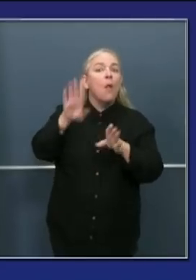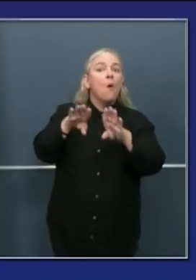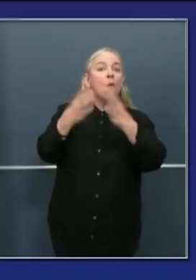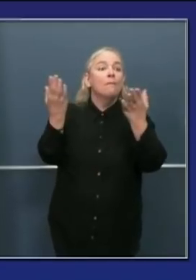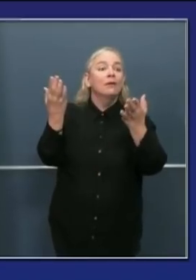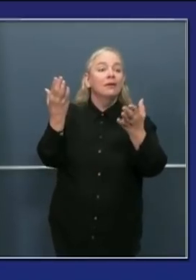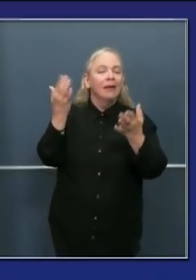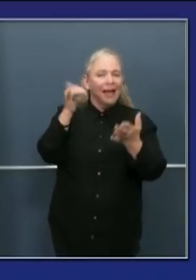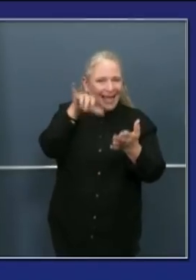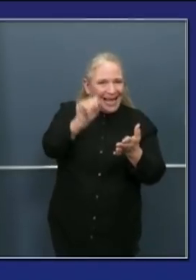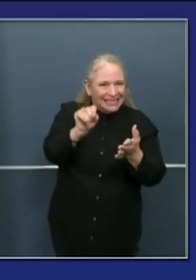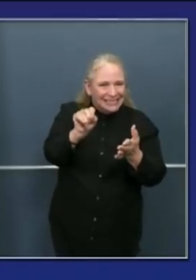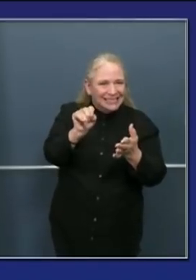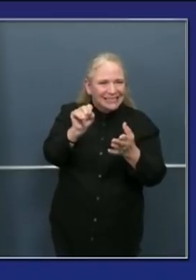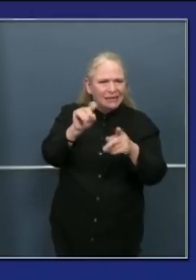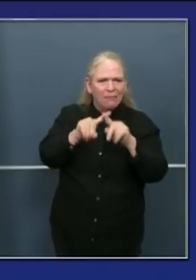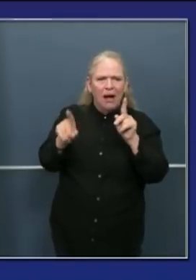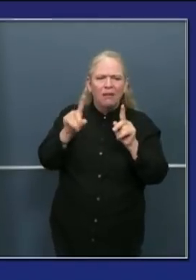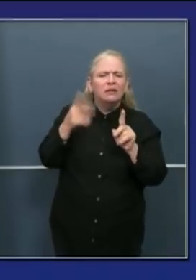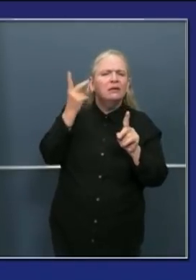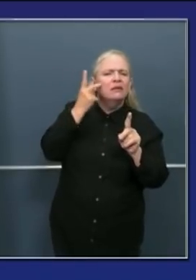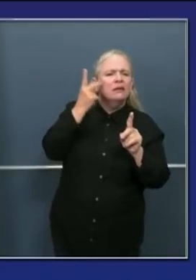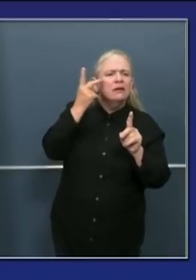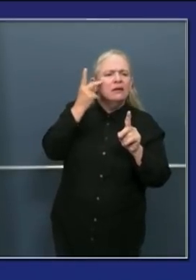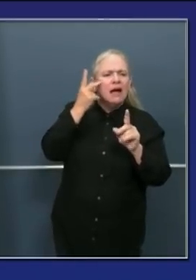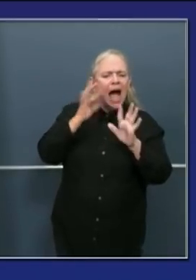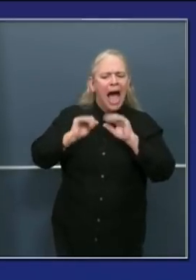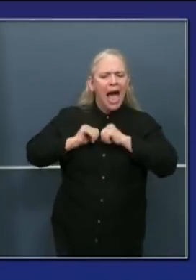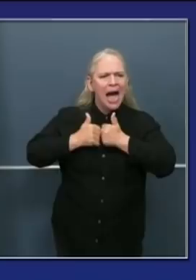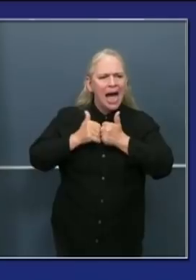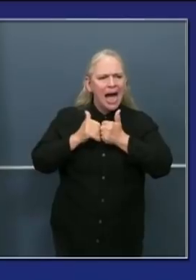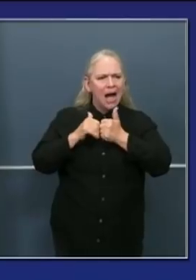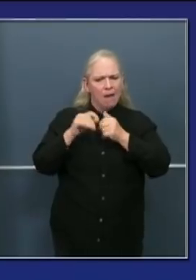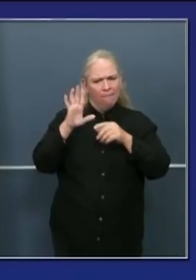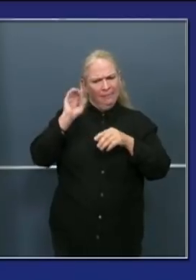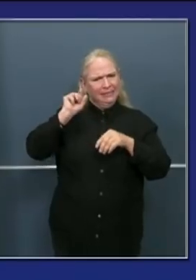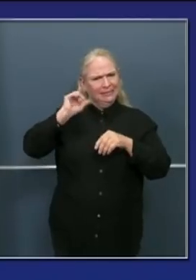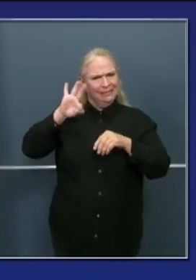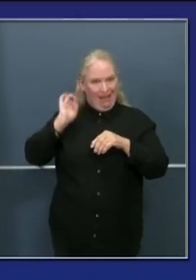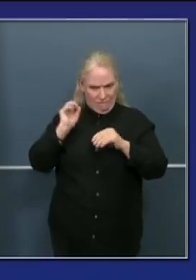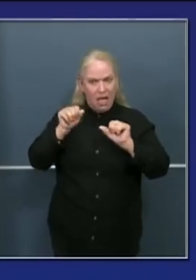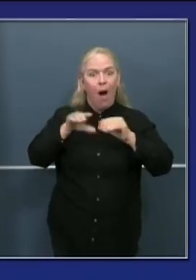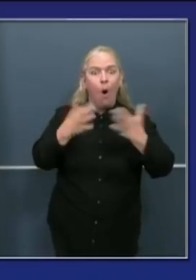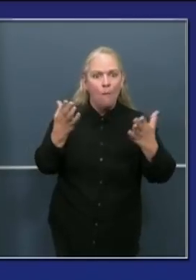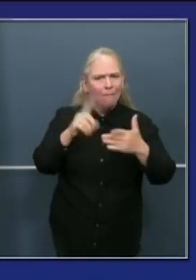SO MUCH THAT IN THE PAST IT'S BEEN AROUND WHEN TO REOPEN OUR